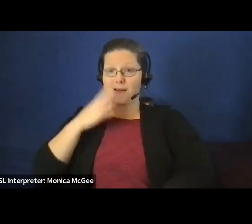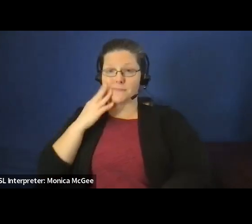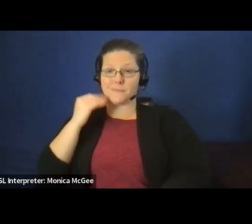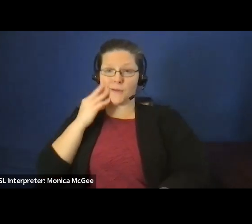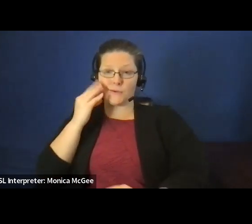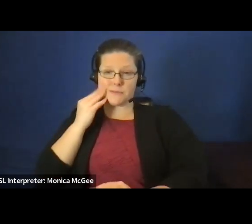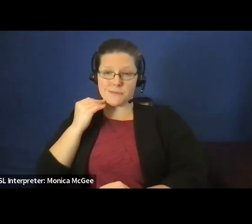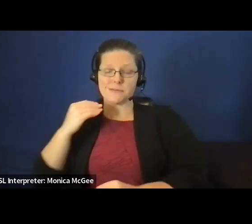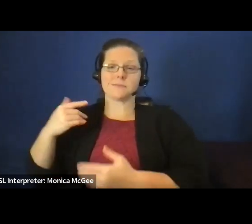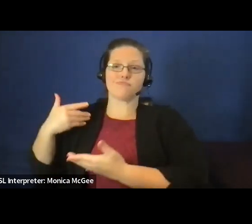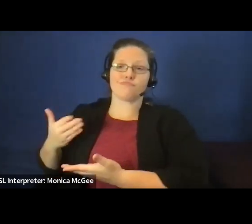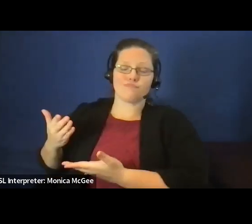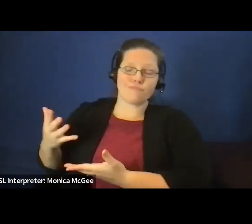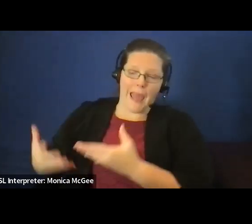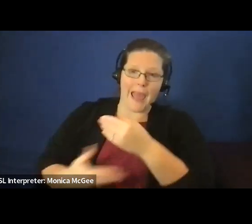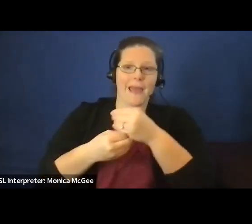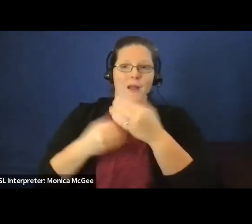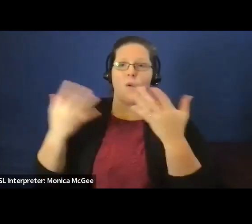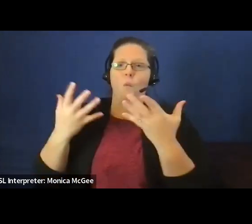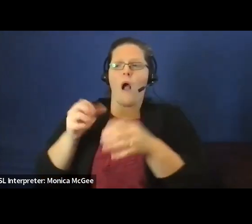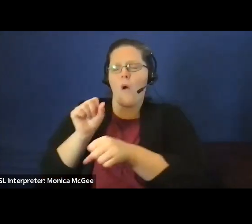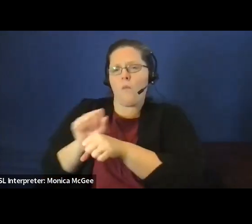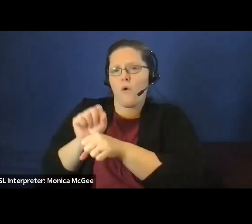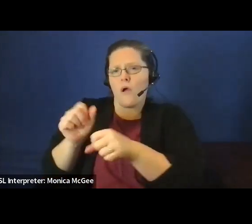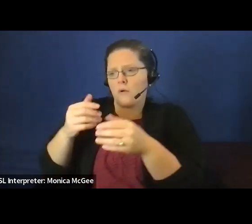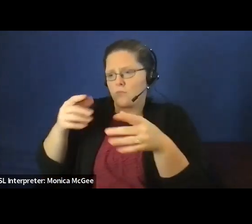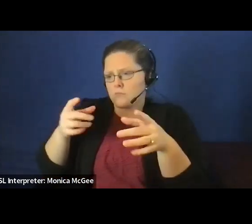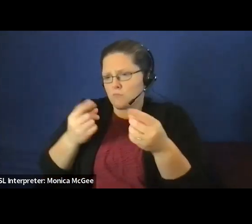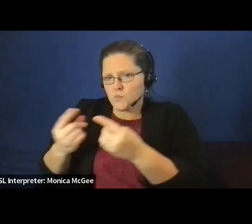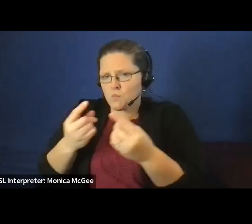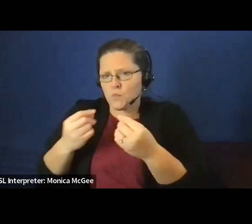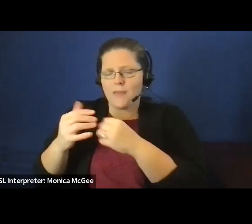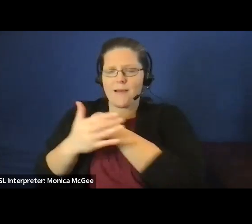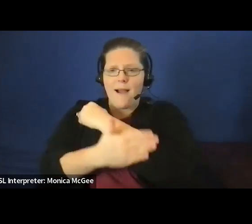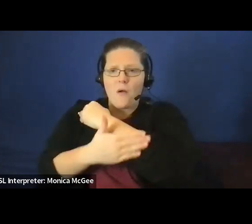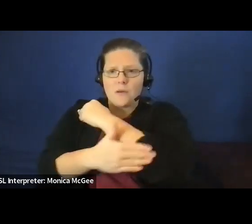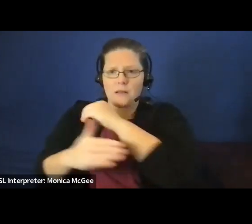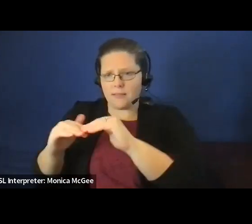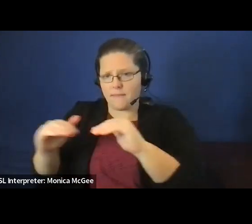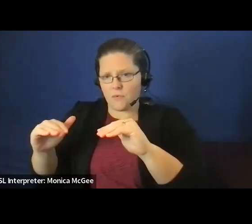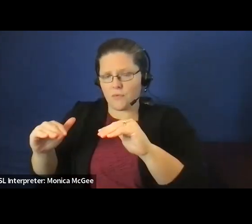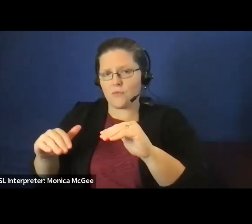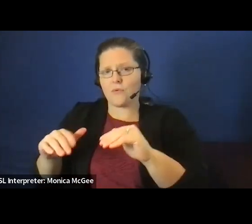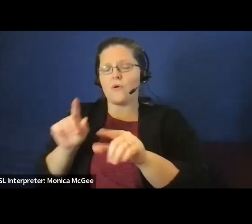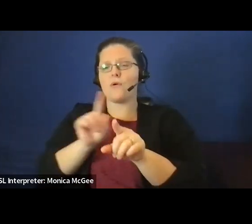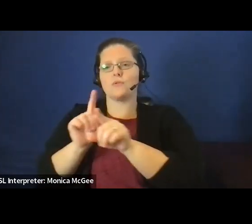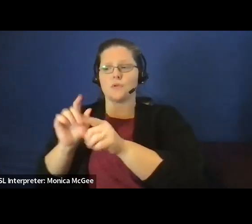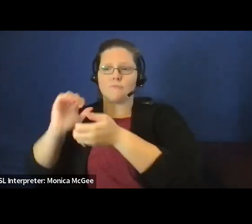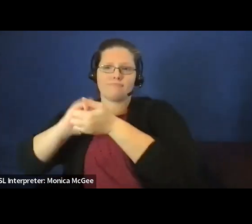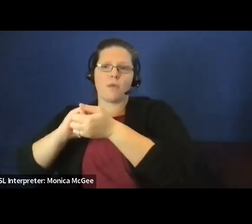for many years, 20 plus years, 25 years before coming to the council. So what